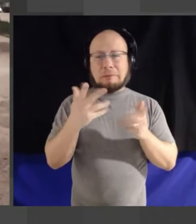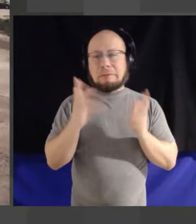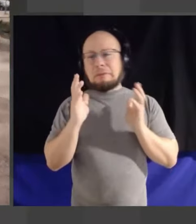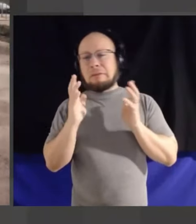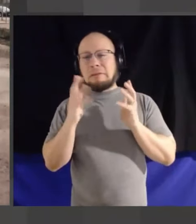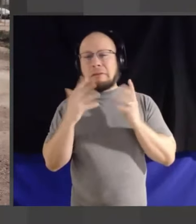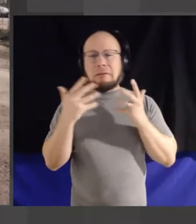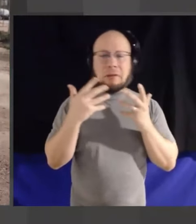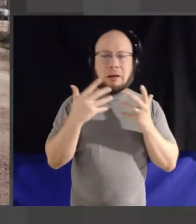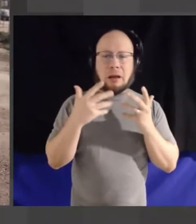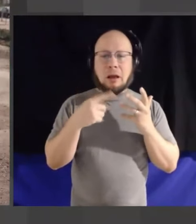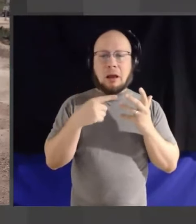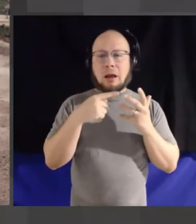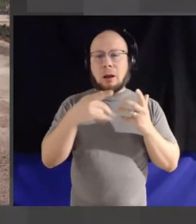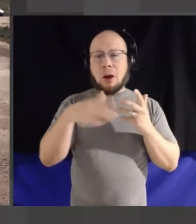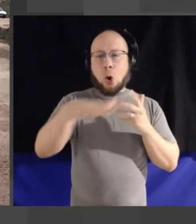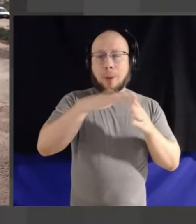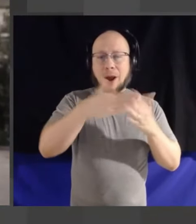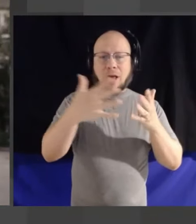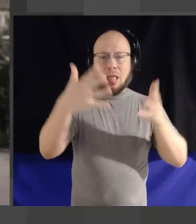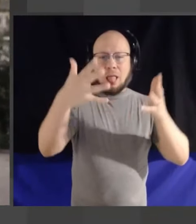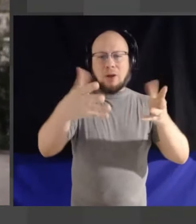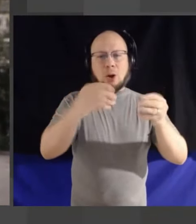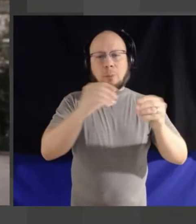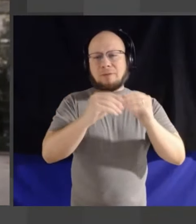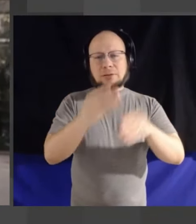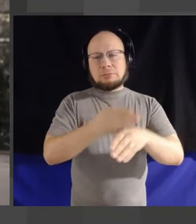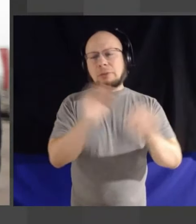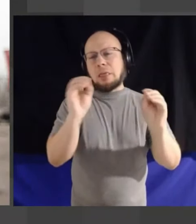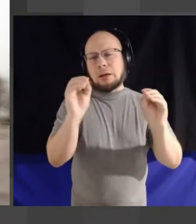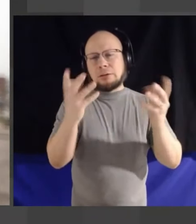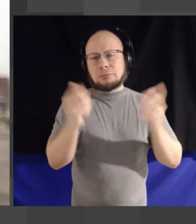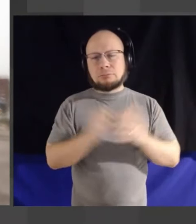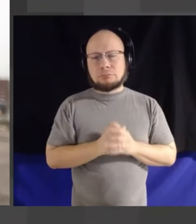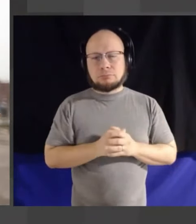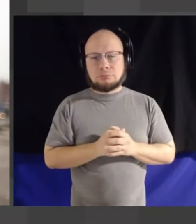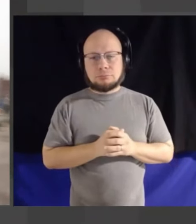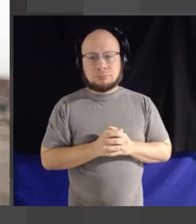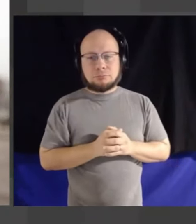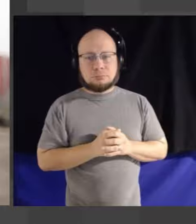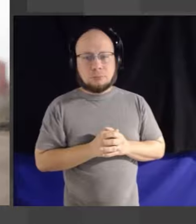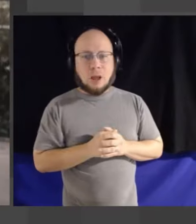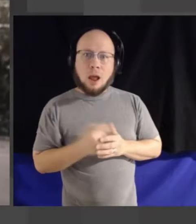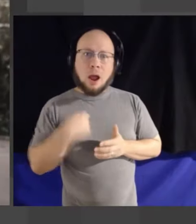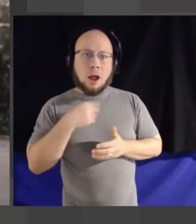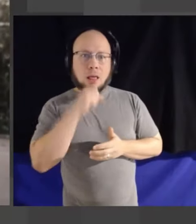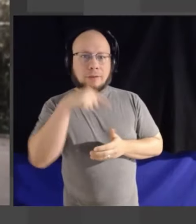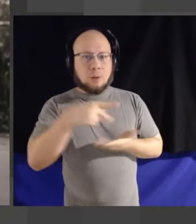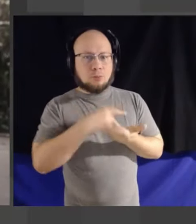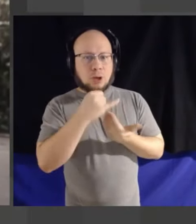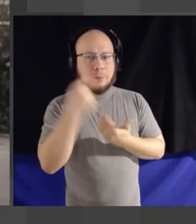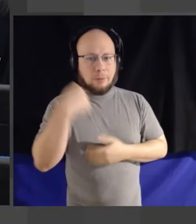PUBLIC SPACES NEGLECTED. IT WAS A REALLY COOL PROJECT